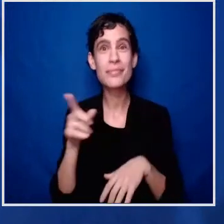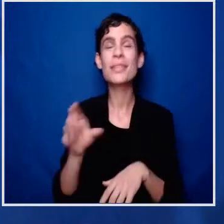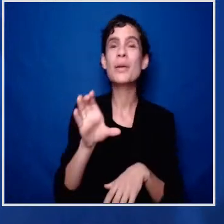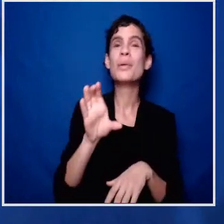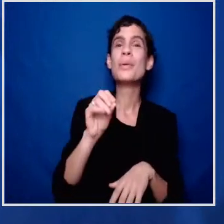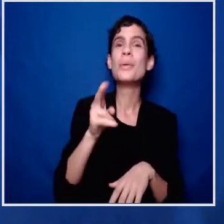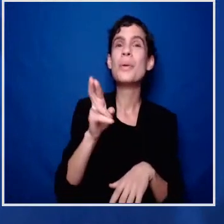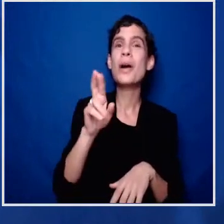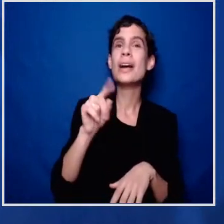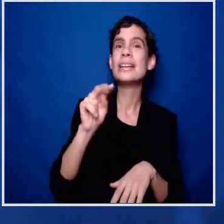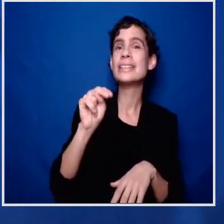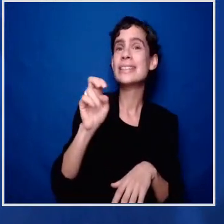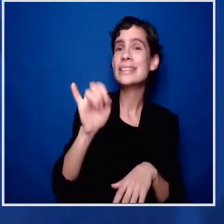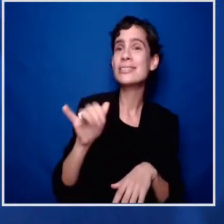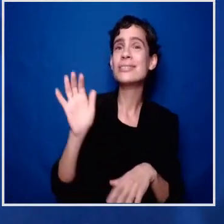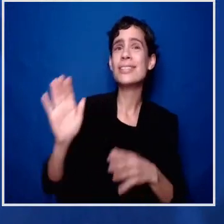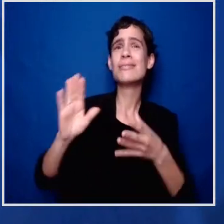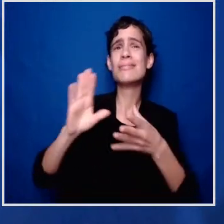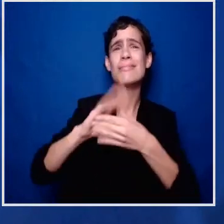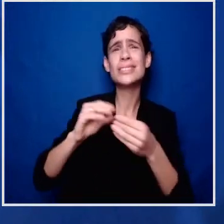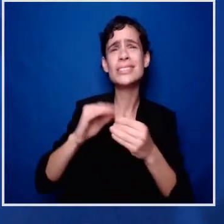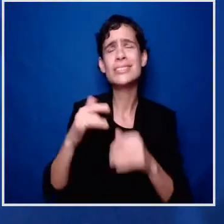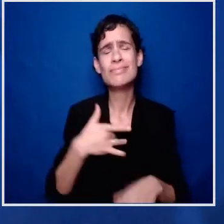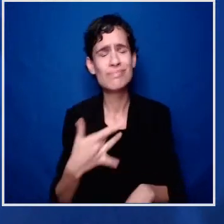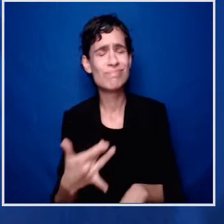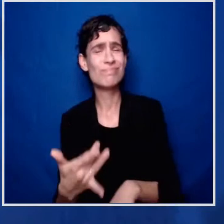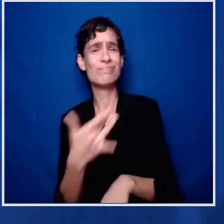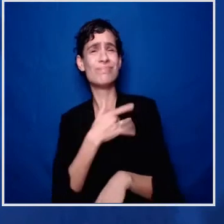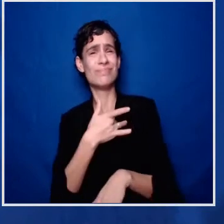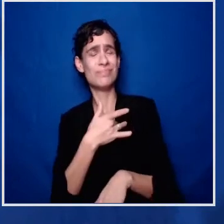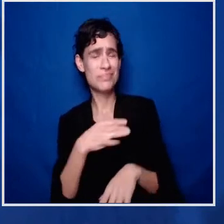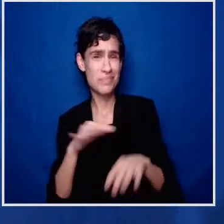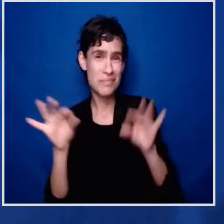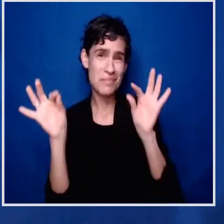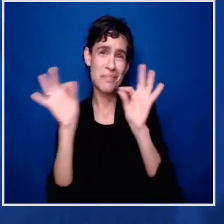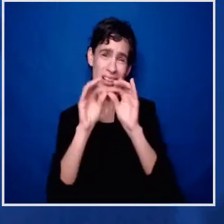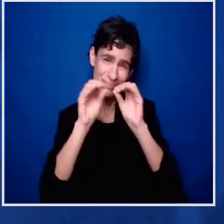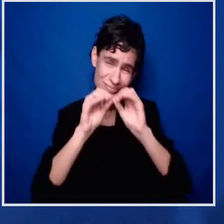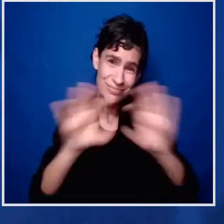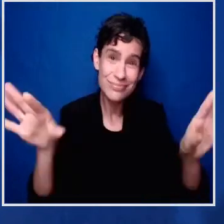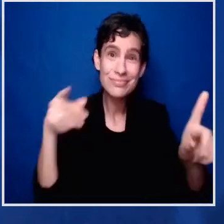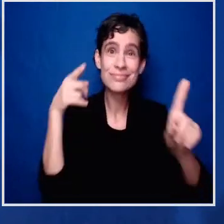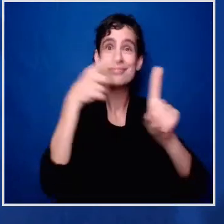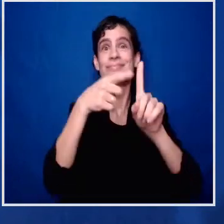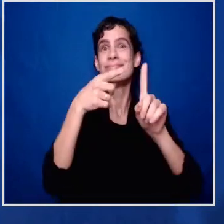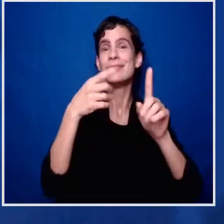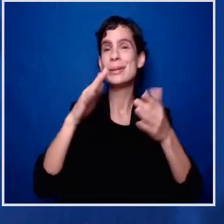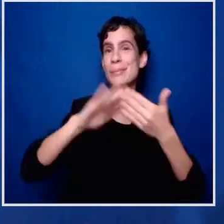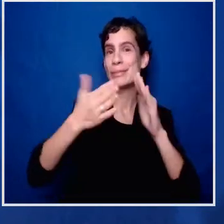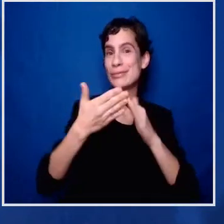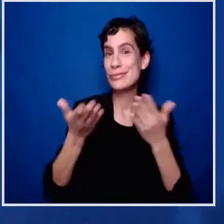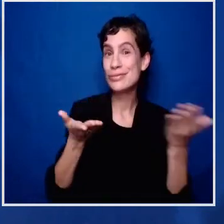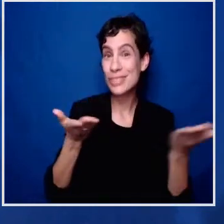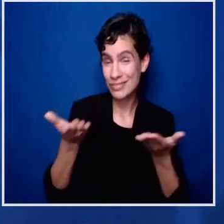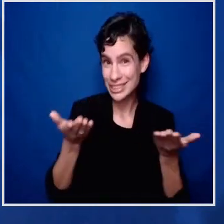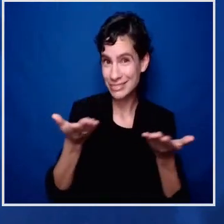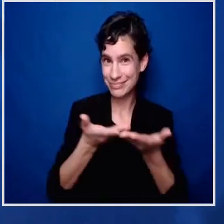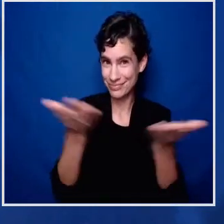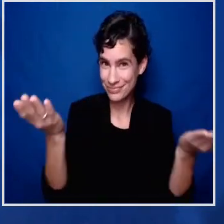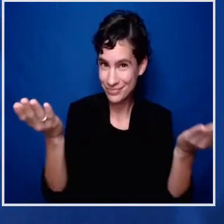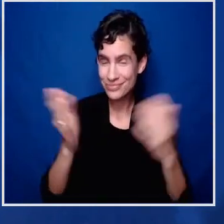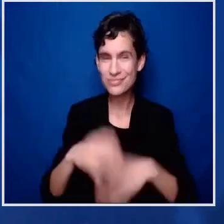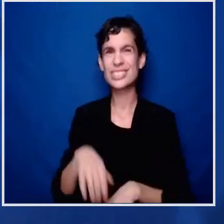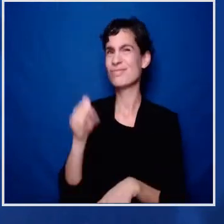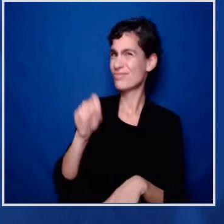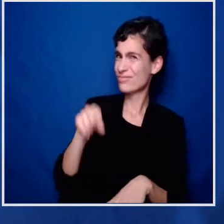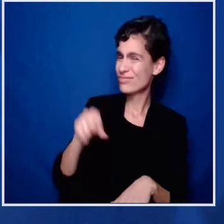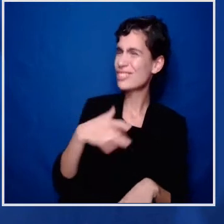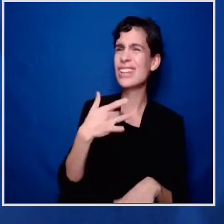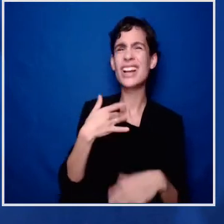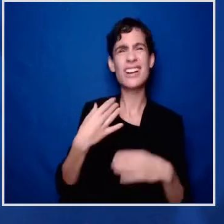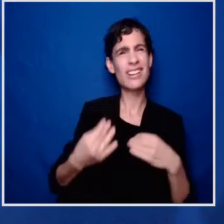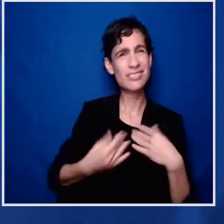IT IS INSPIRING TO HEAR THAT